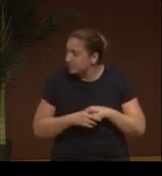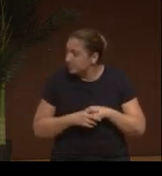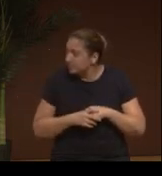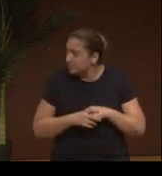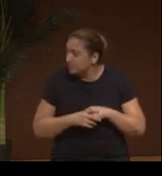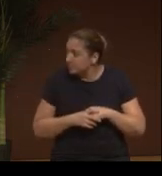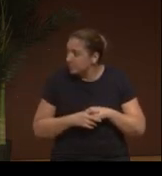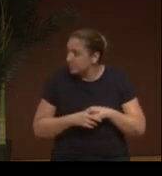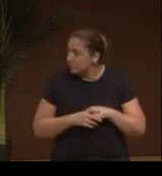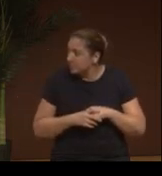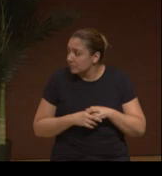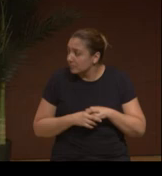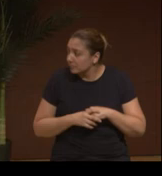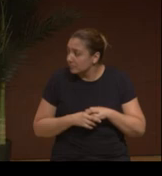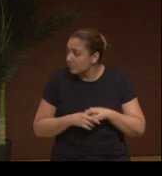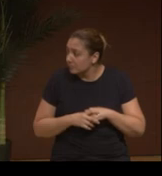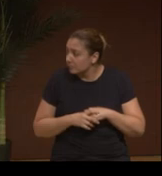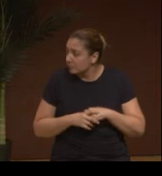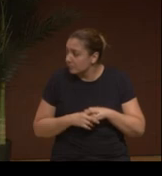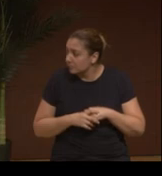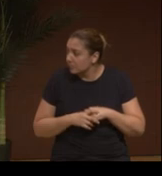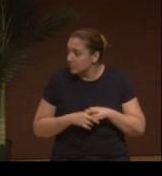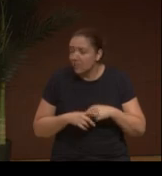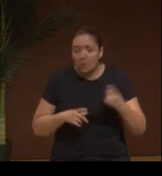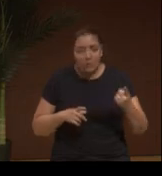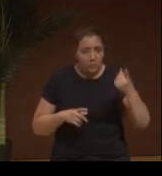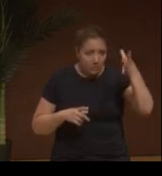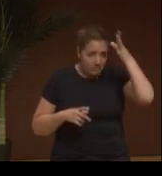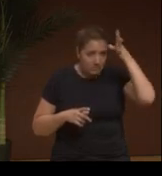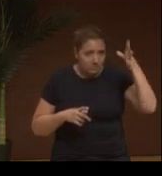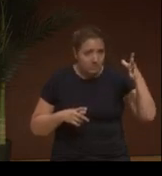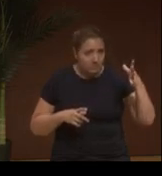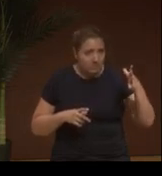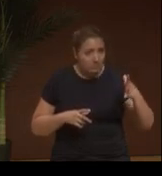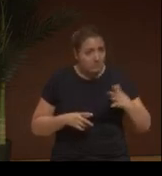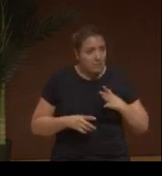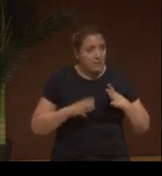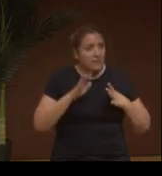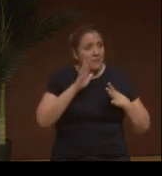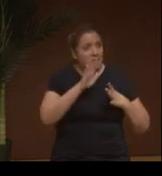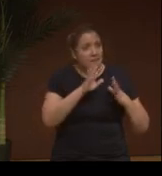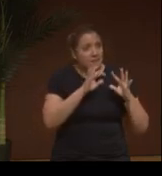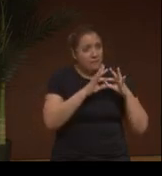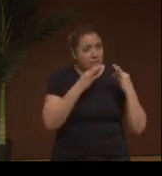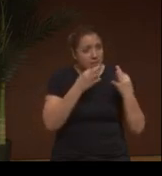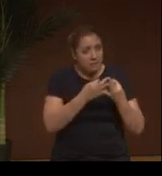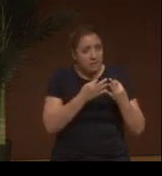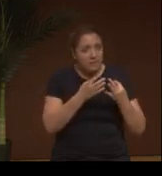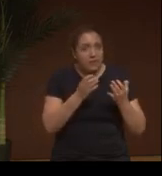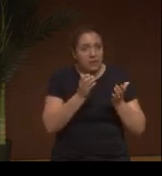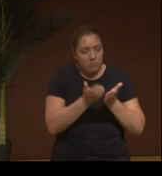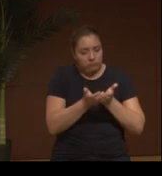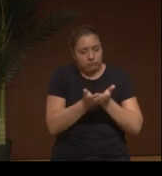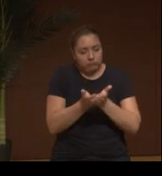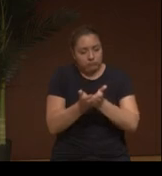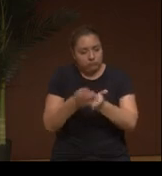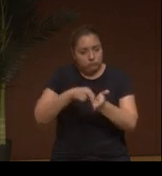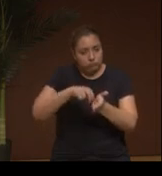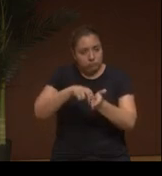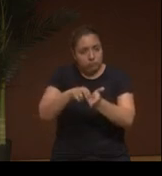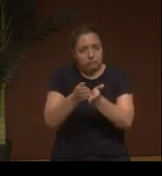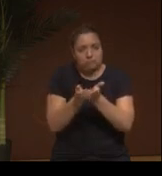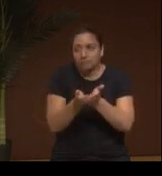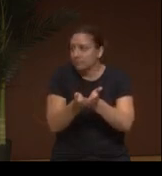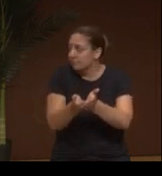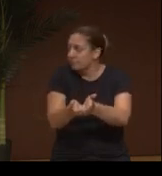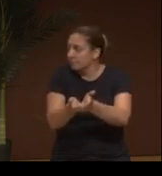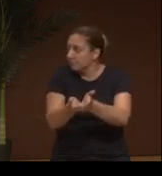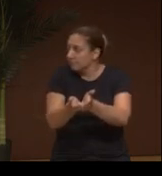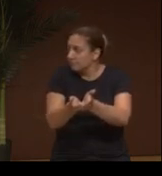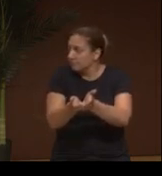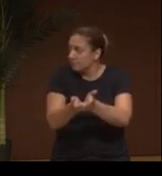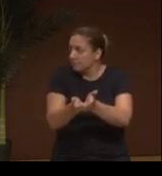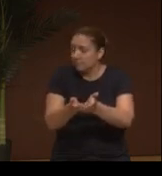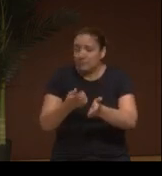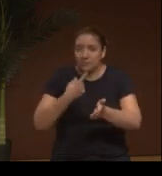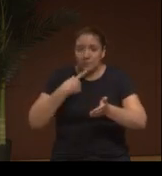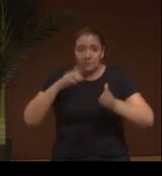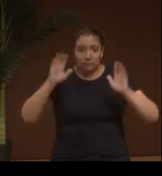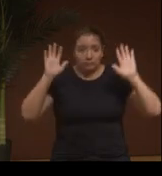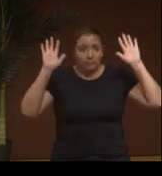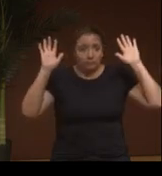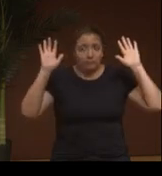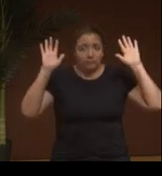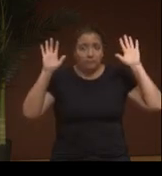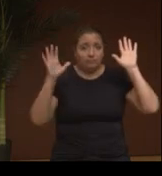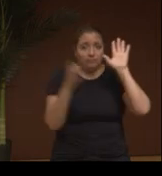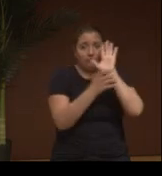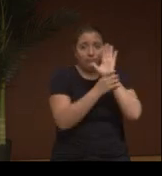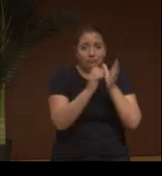kidnapped, and the women are yelling loudly.